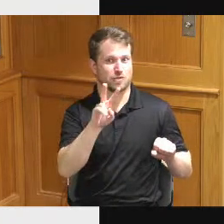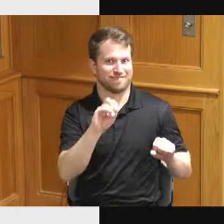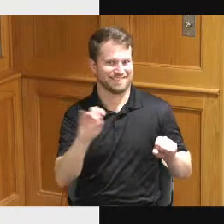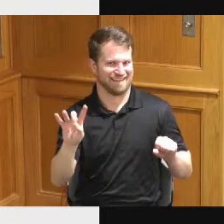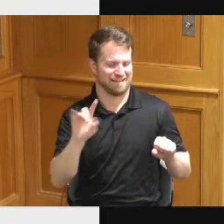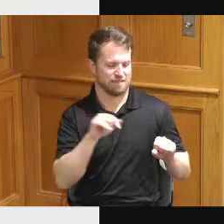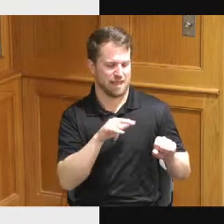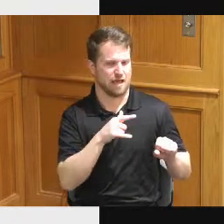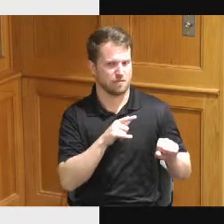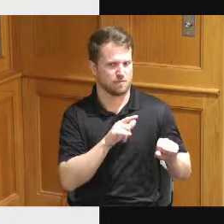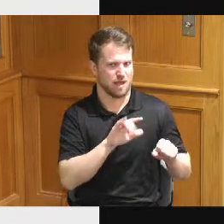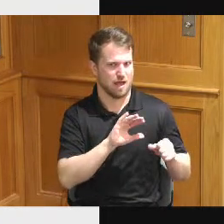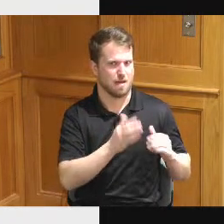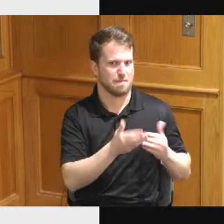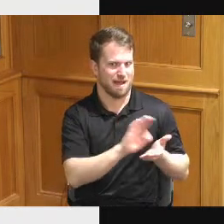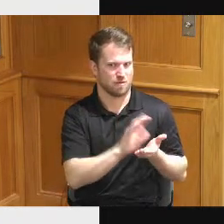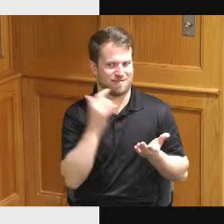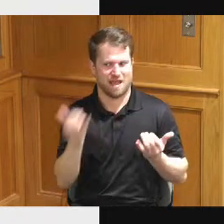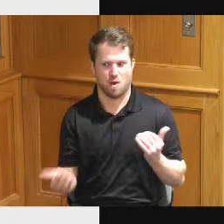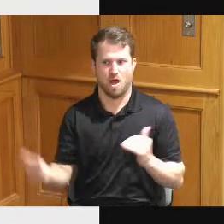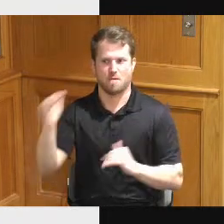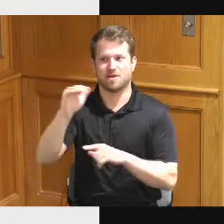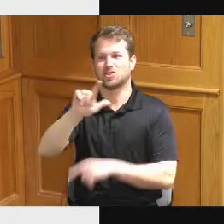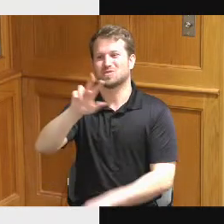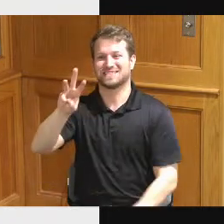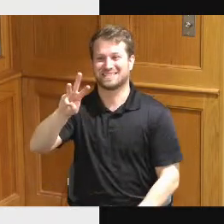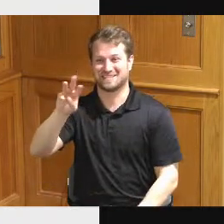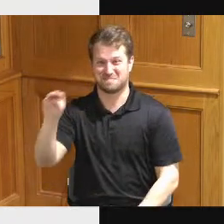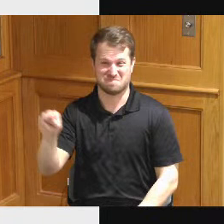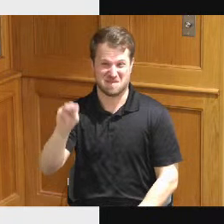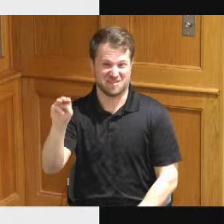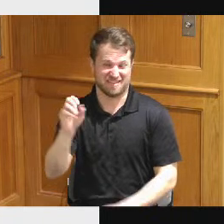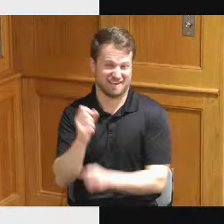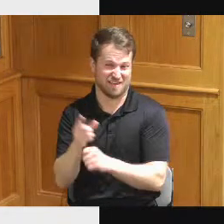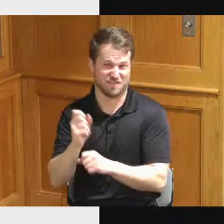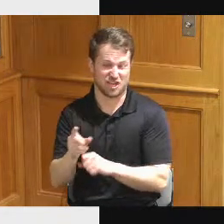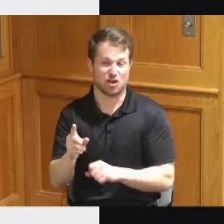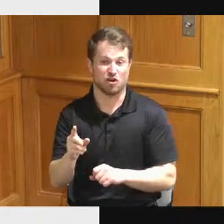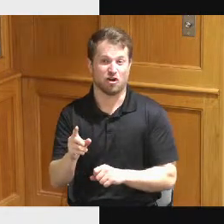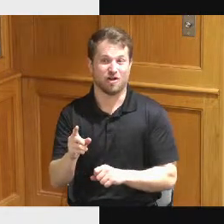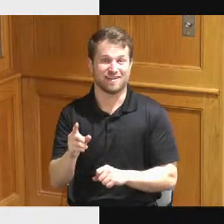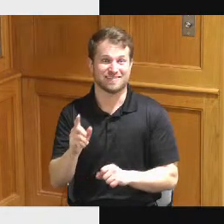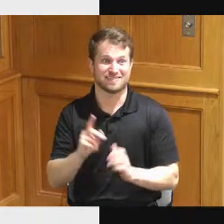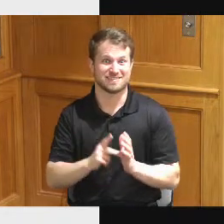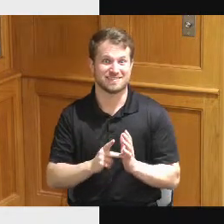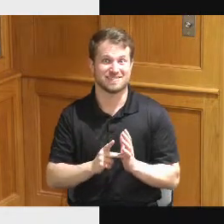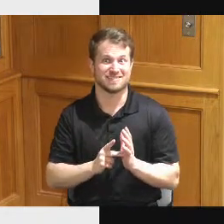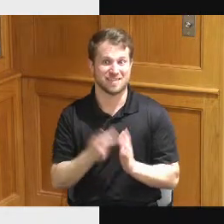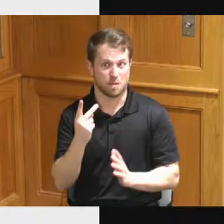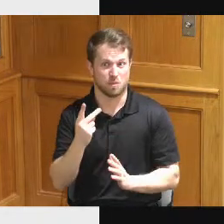again we get about 26 million dollars a year which is double the amount of money that HUD's formula